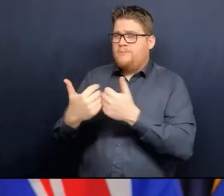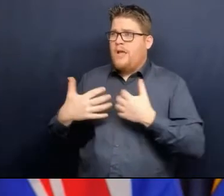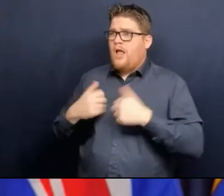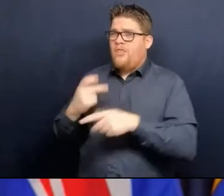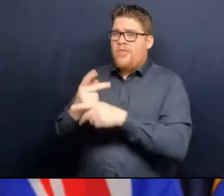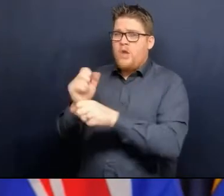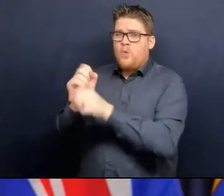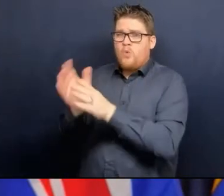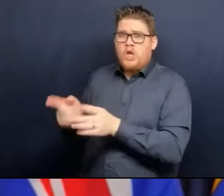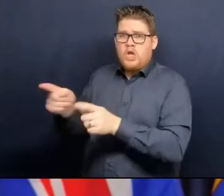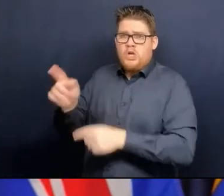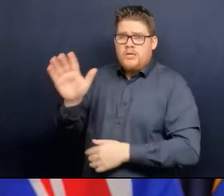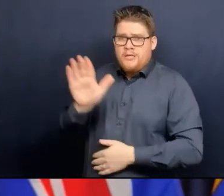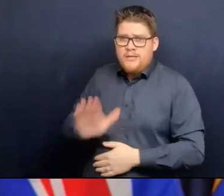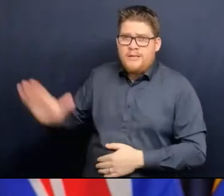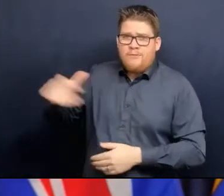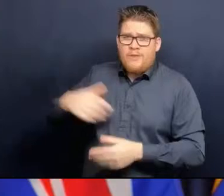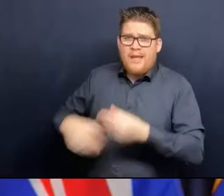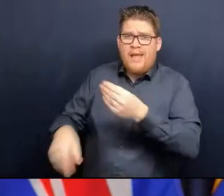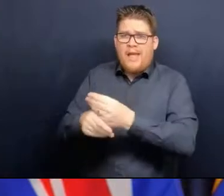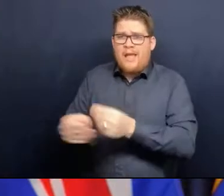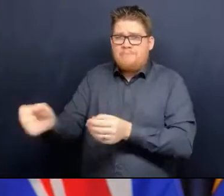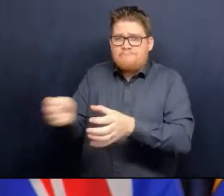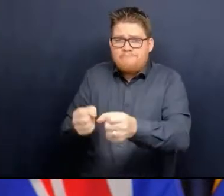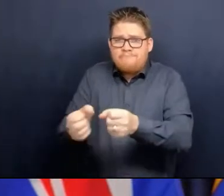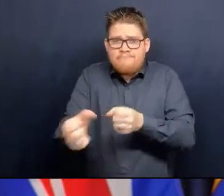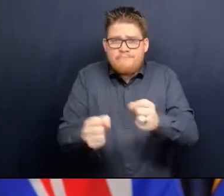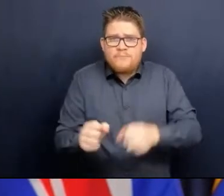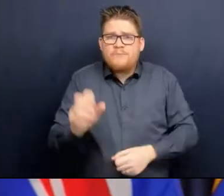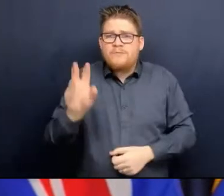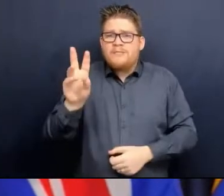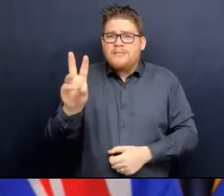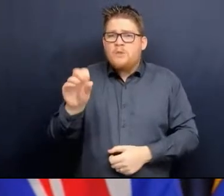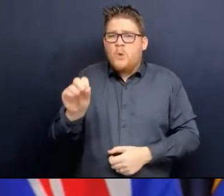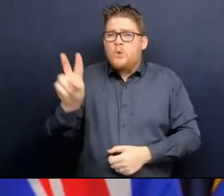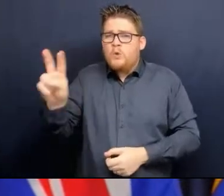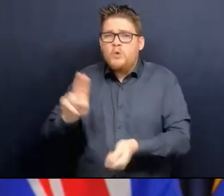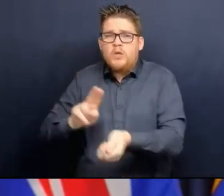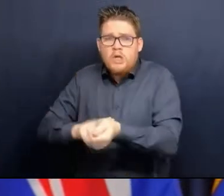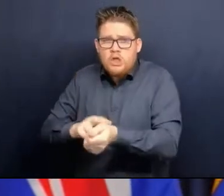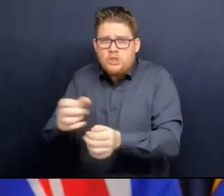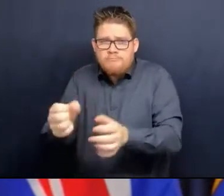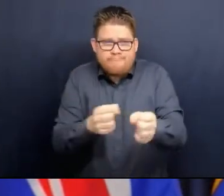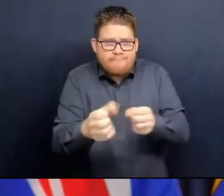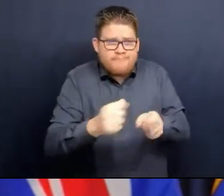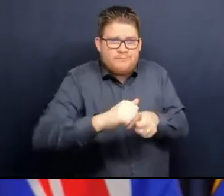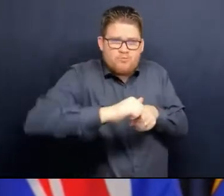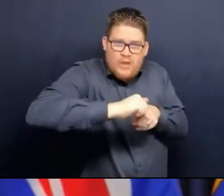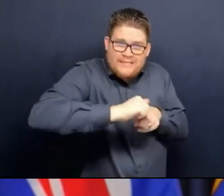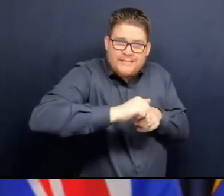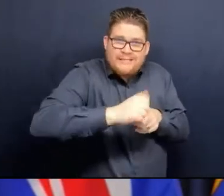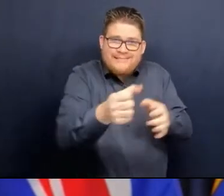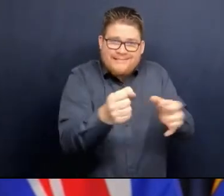announced 602 new nurse training